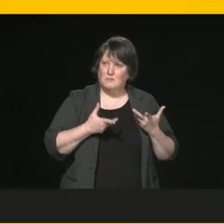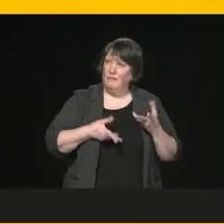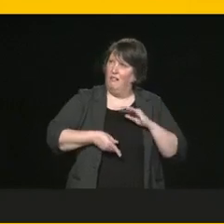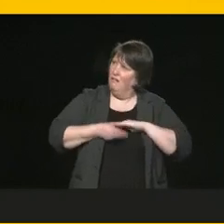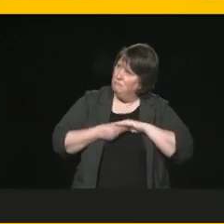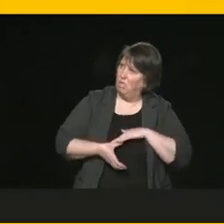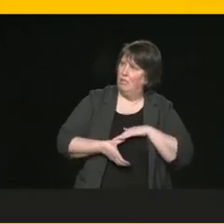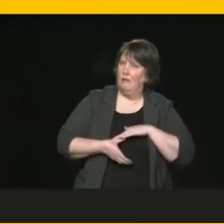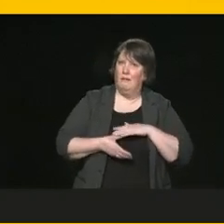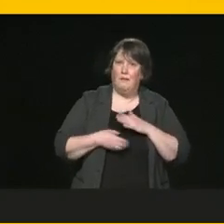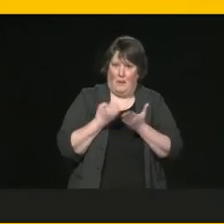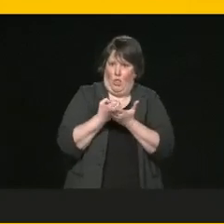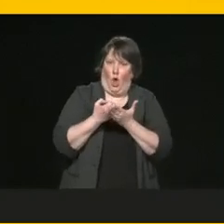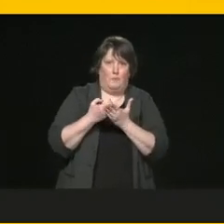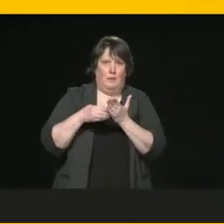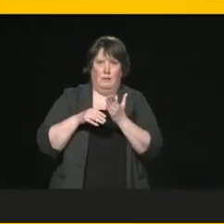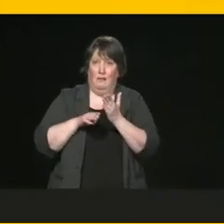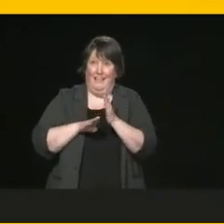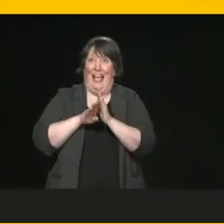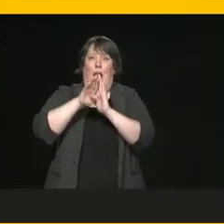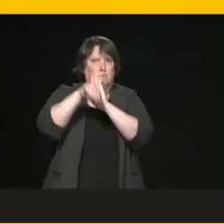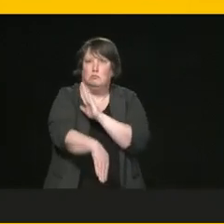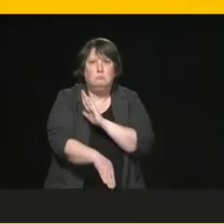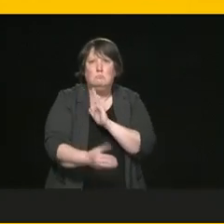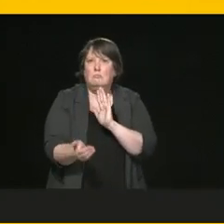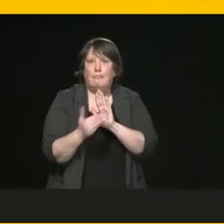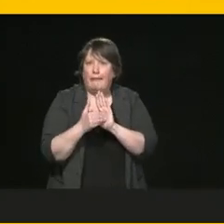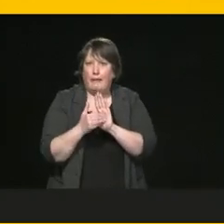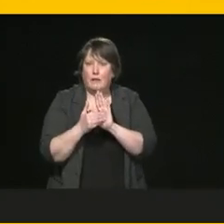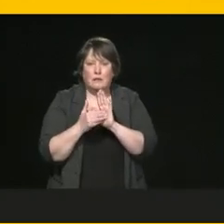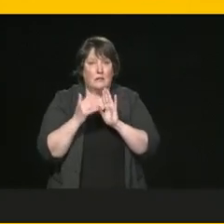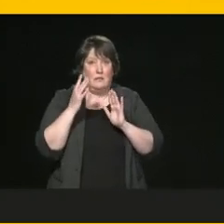DAMAGING, BOTH TO HOW CANADIANS